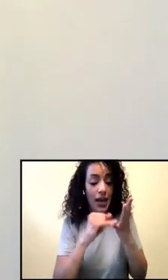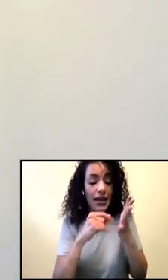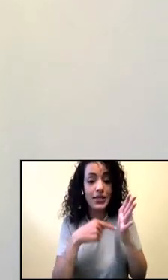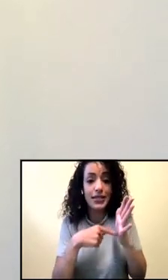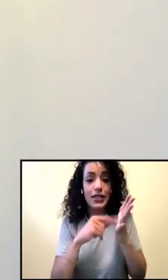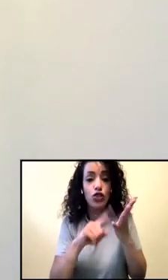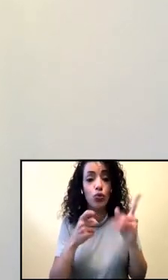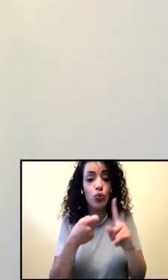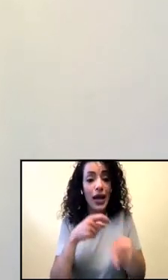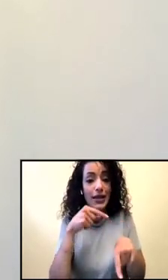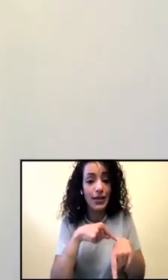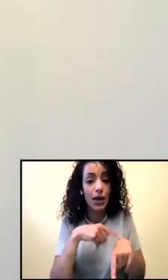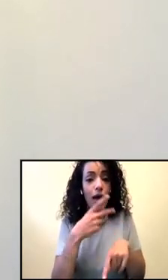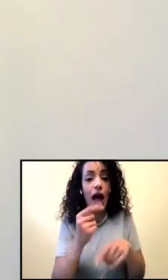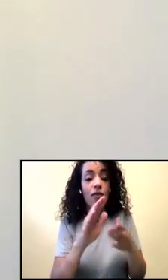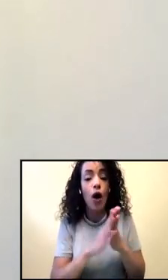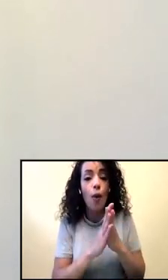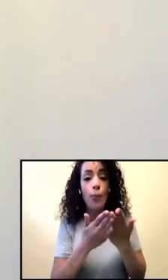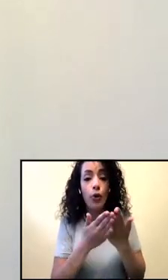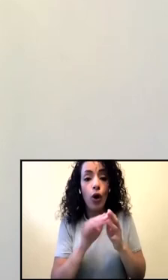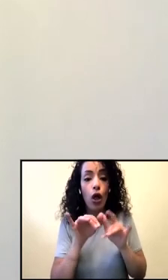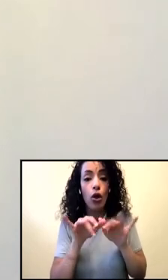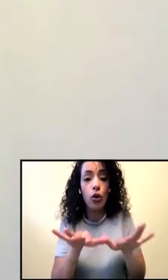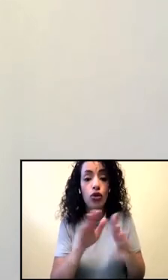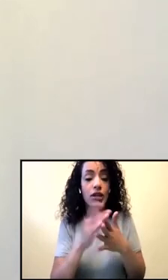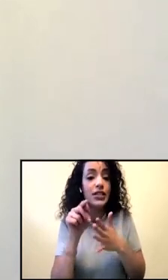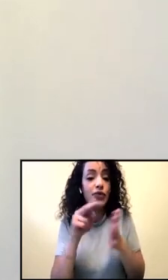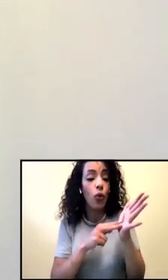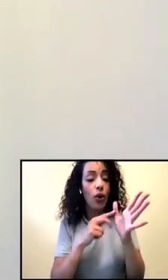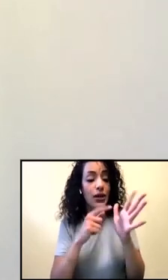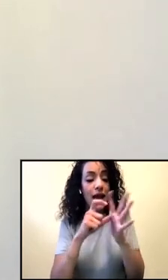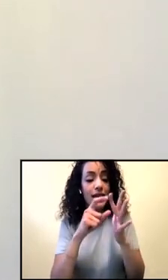We have the book launch, and we have a launch of Nadifa Mohamed's new book The Fortune Men. And